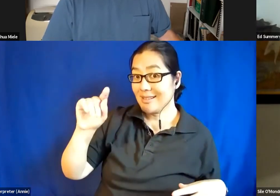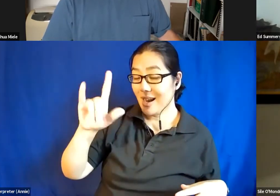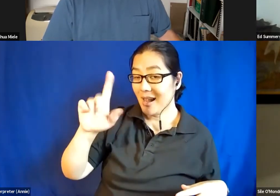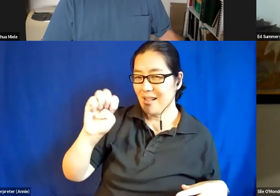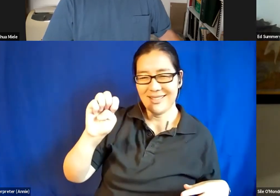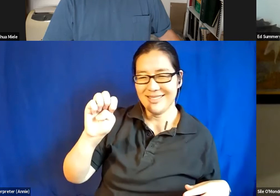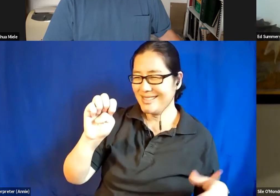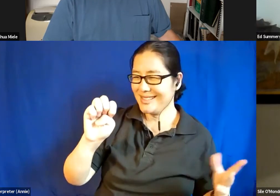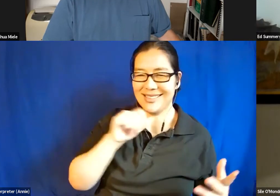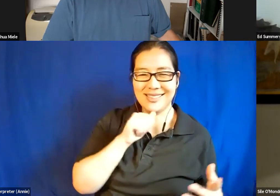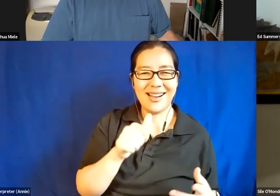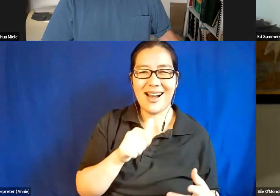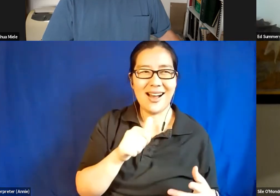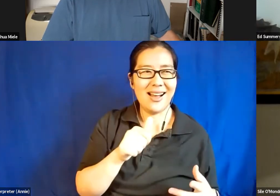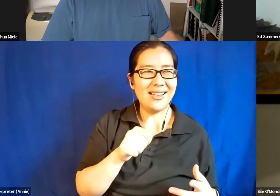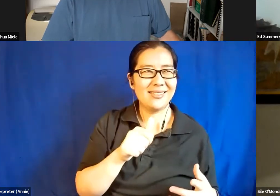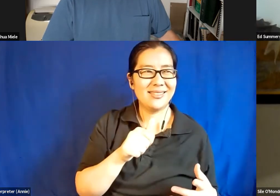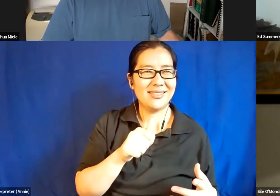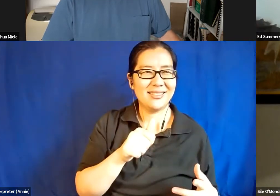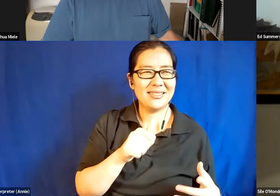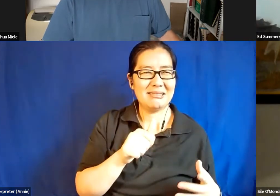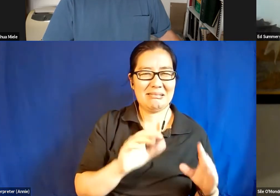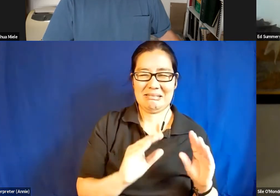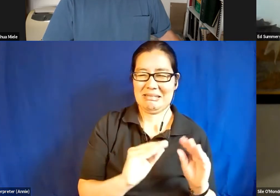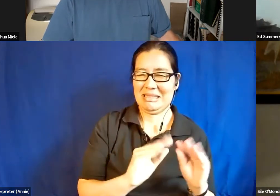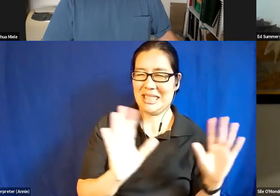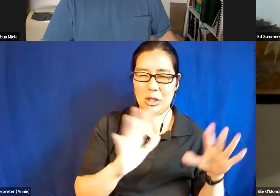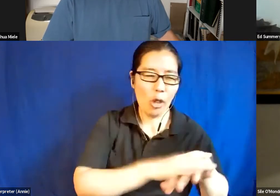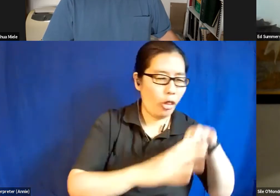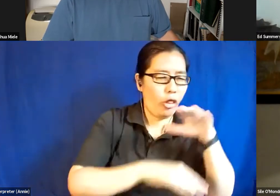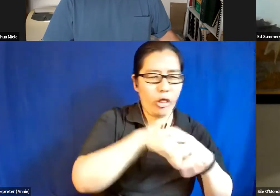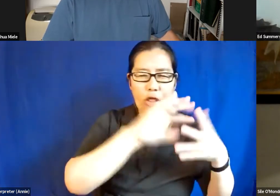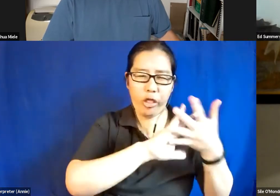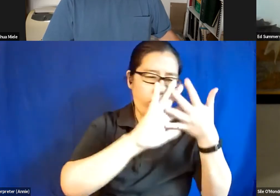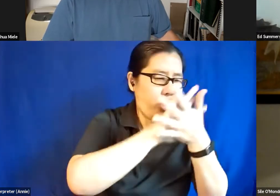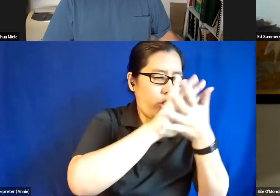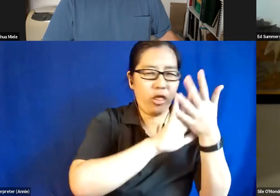being overlapped or cluttered. One thing,